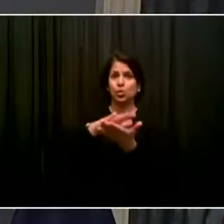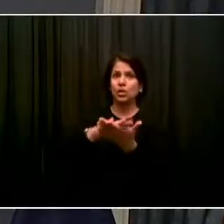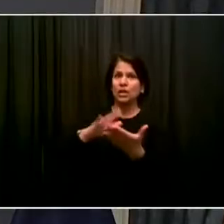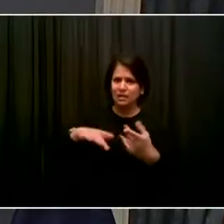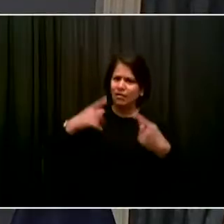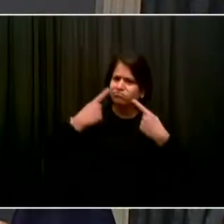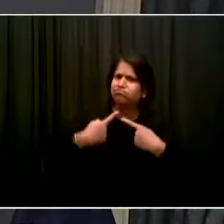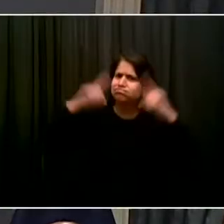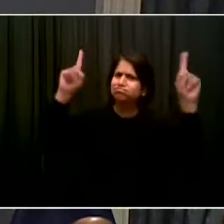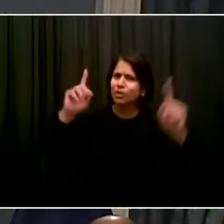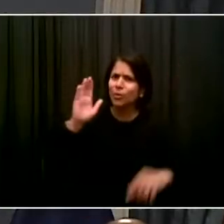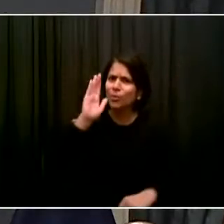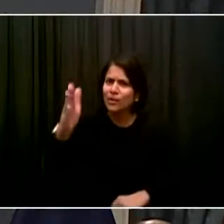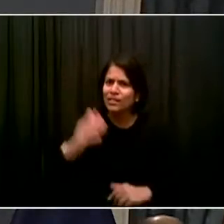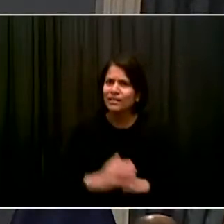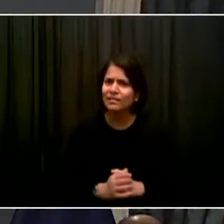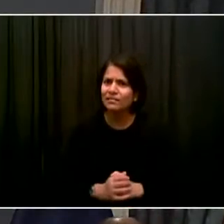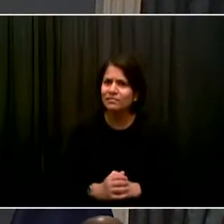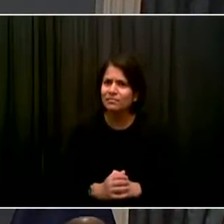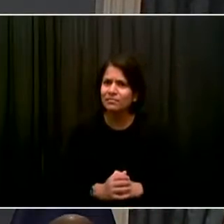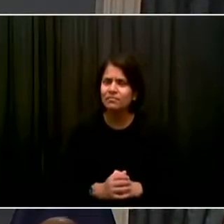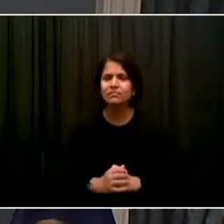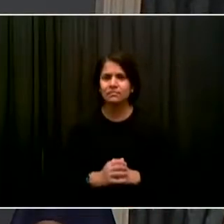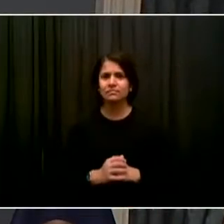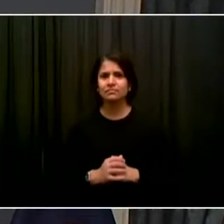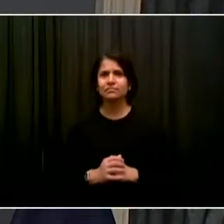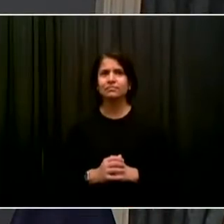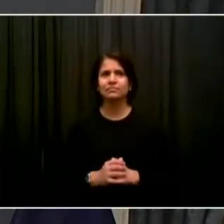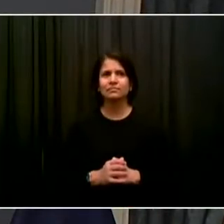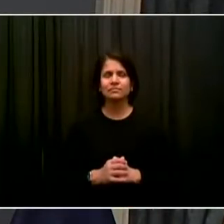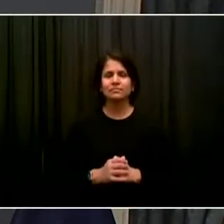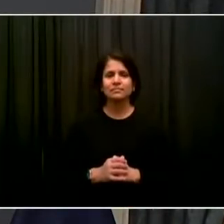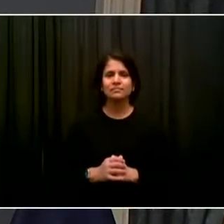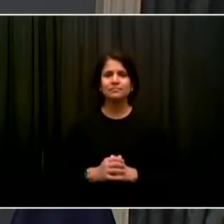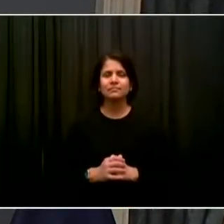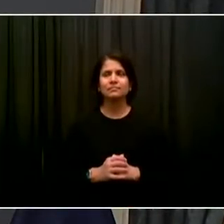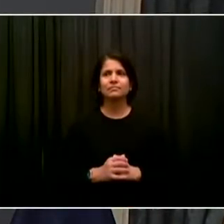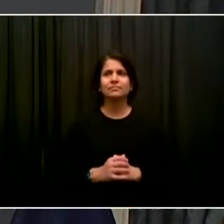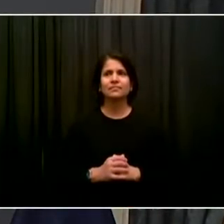WITH ALL THAT IS IN PLACE IN THE SCHOOLS, IT IS WORKING. THE